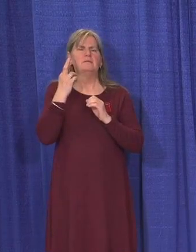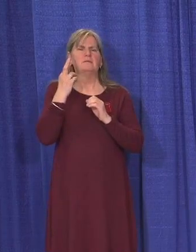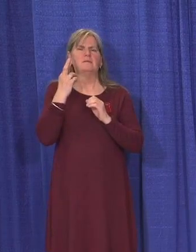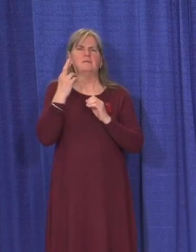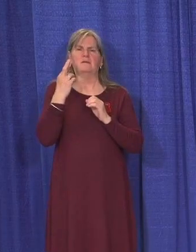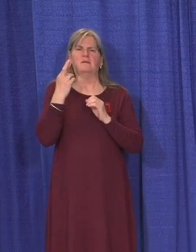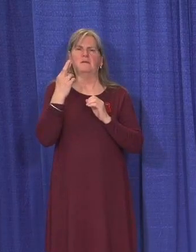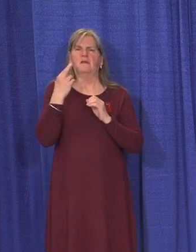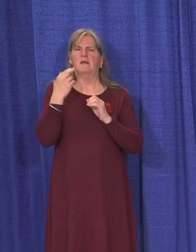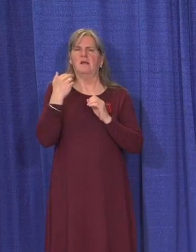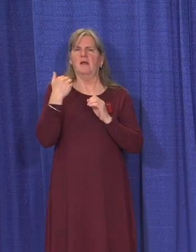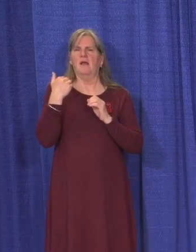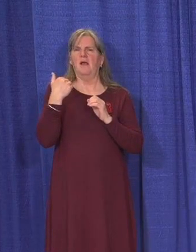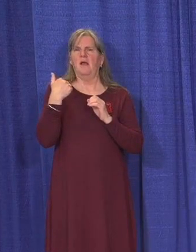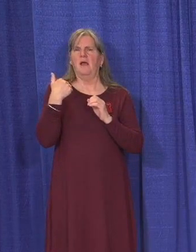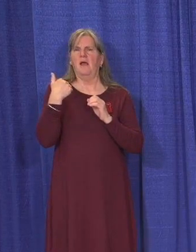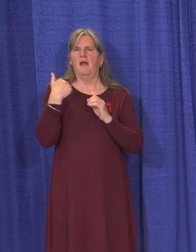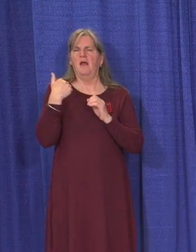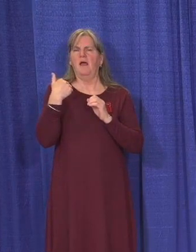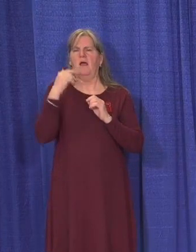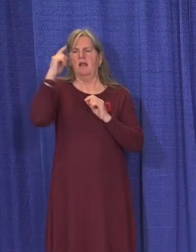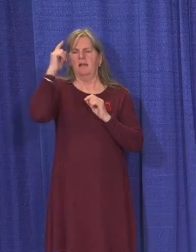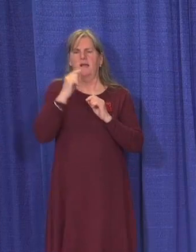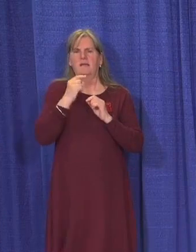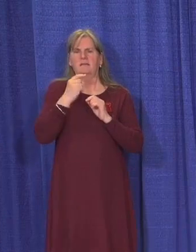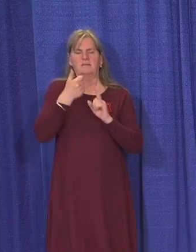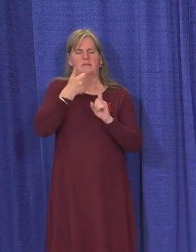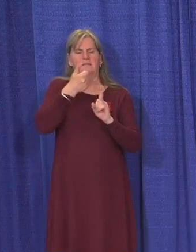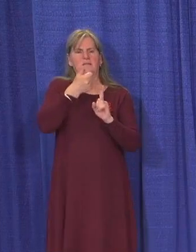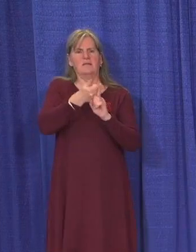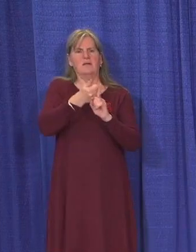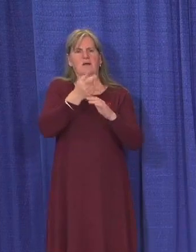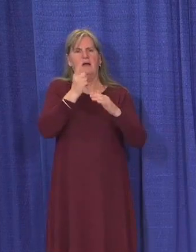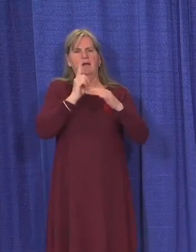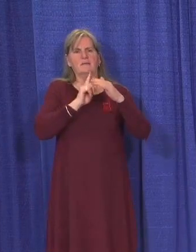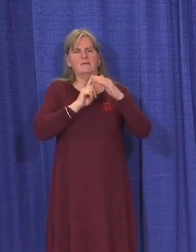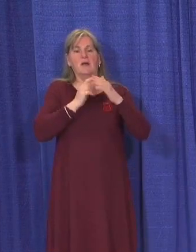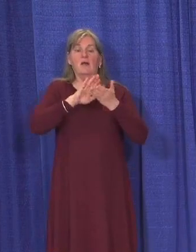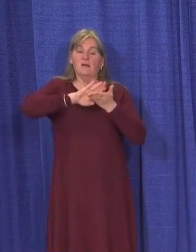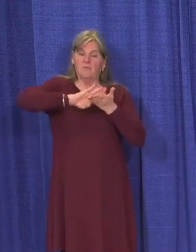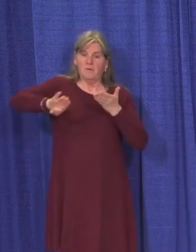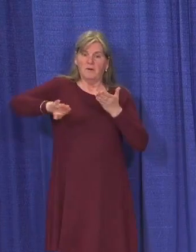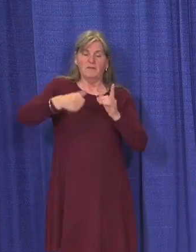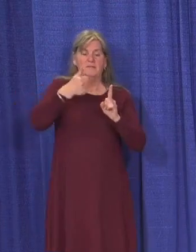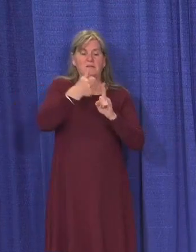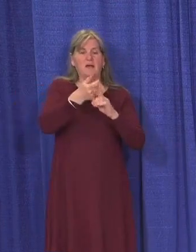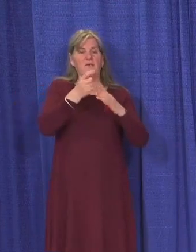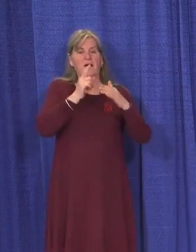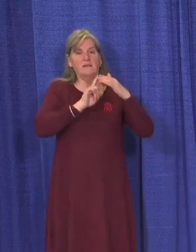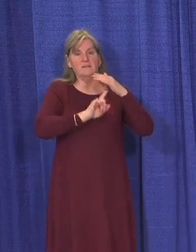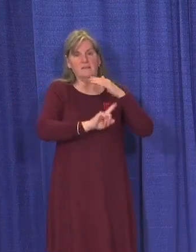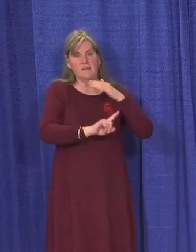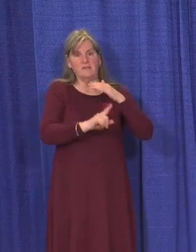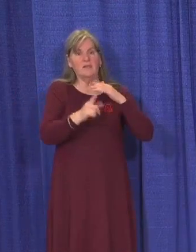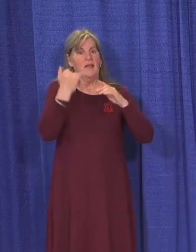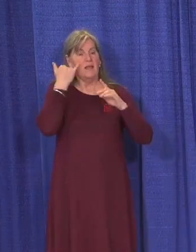incentivizing vaccine we will be able to reach a higher population so we know that part